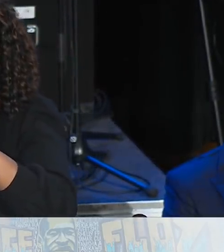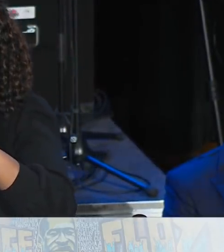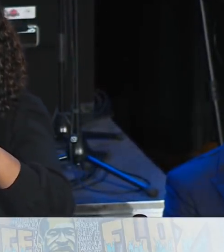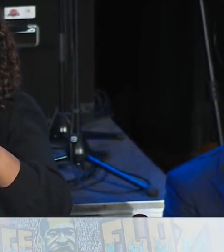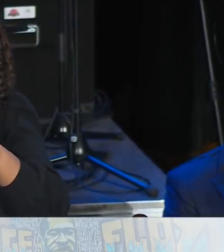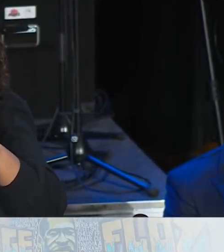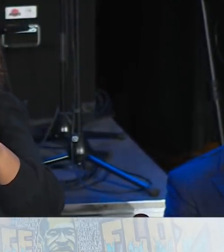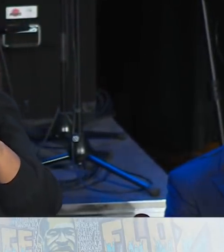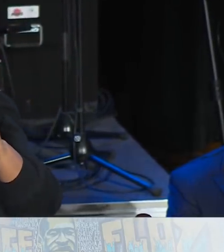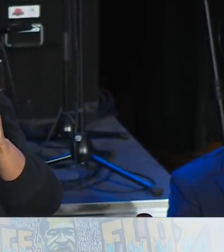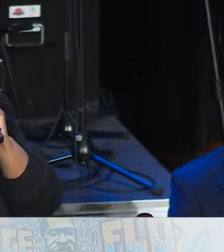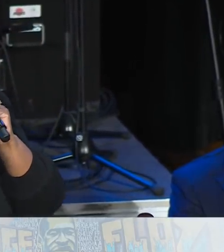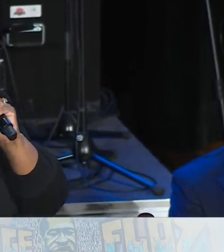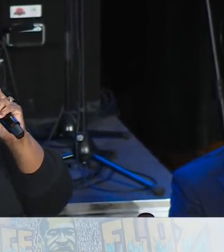HEART TO FEAR